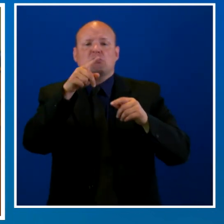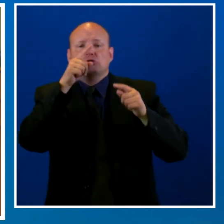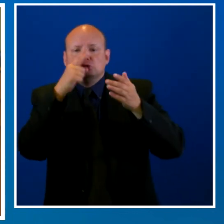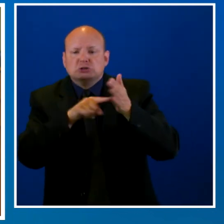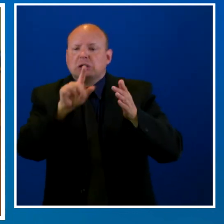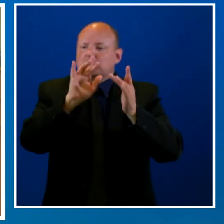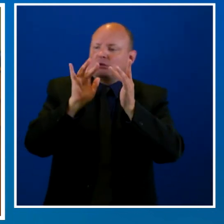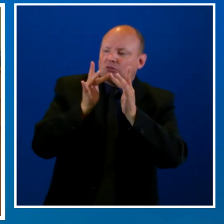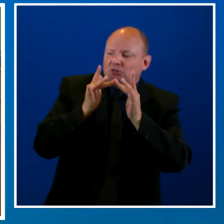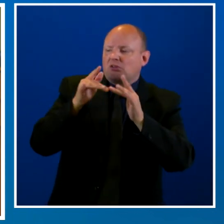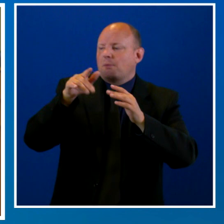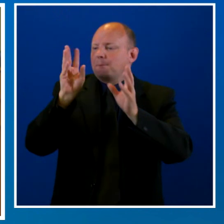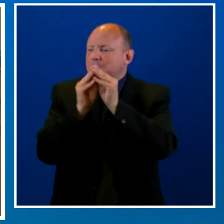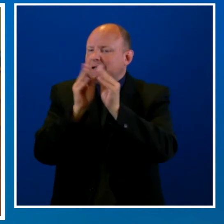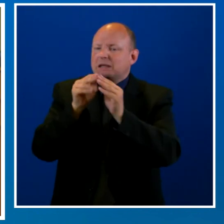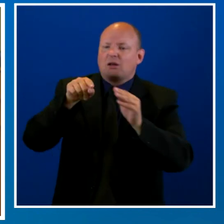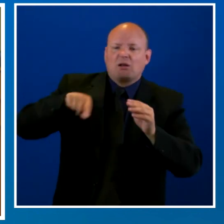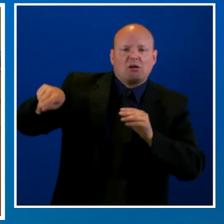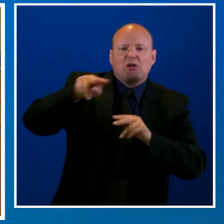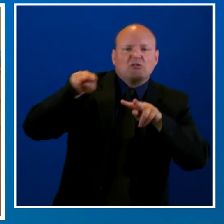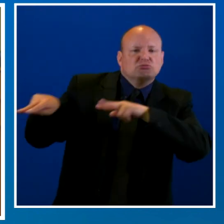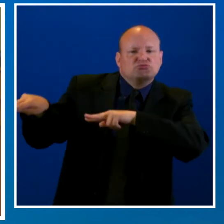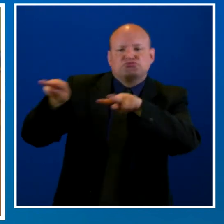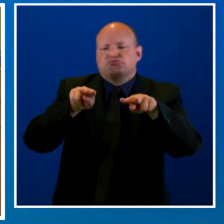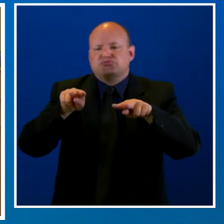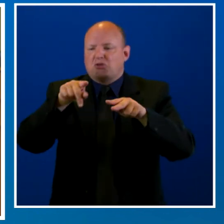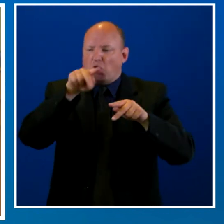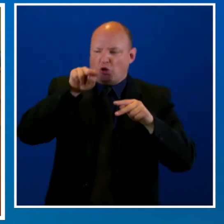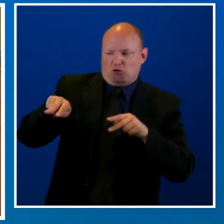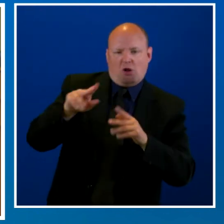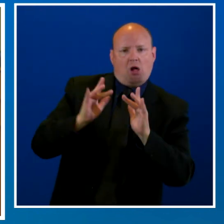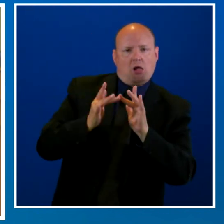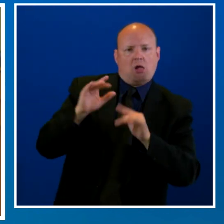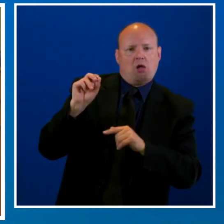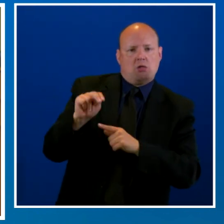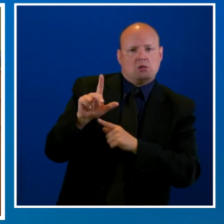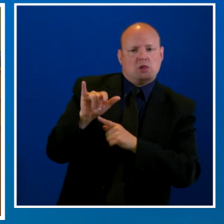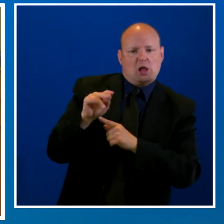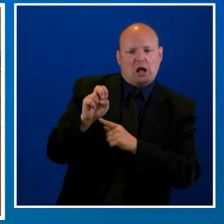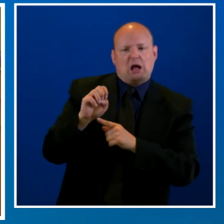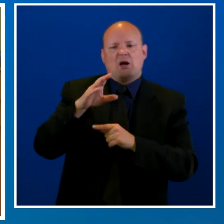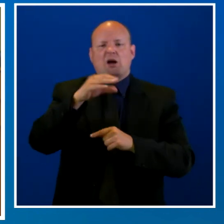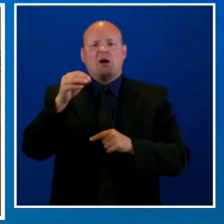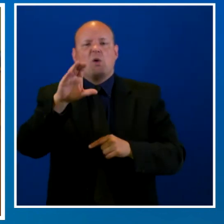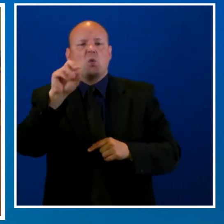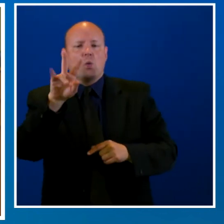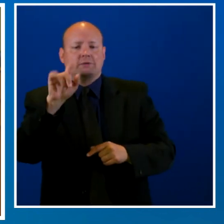service options, please make sure to check out our COVID-19 response web page.